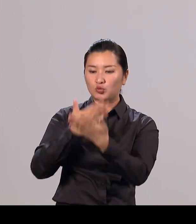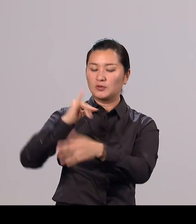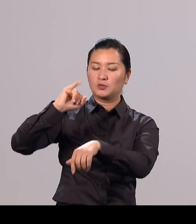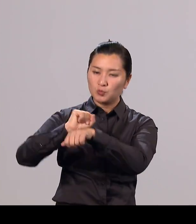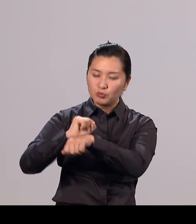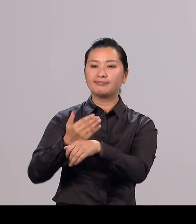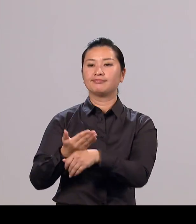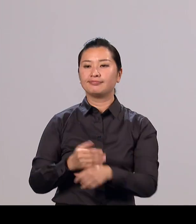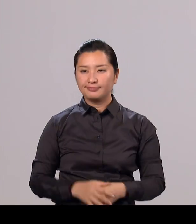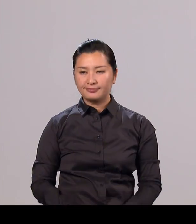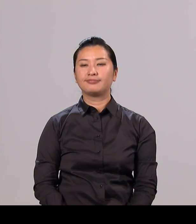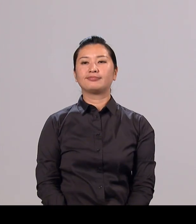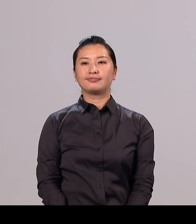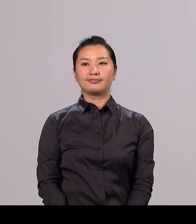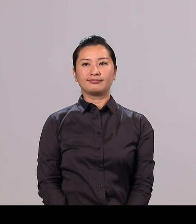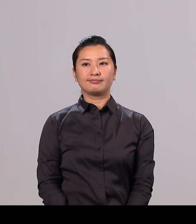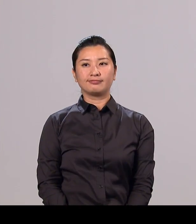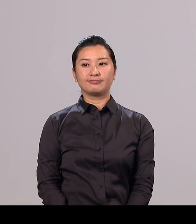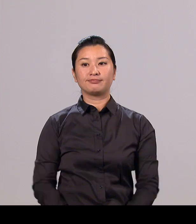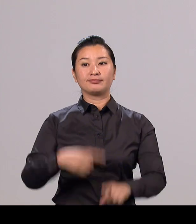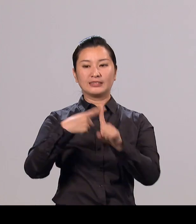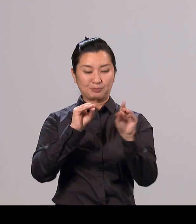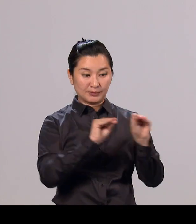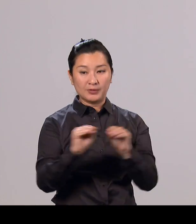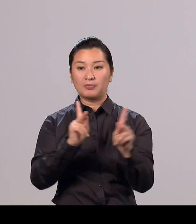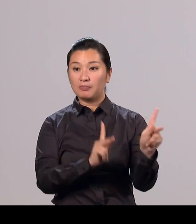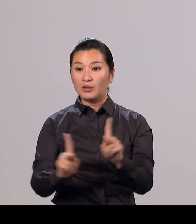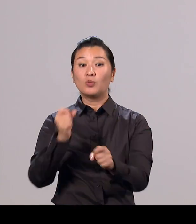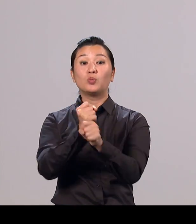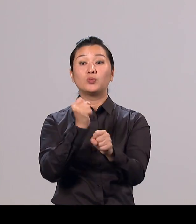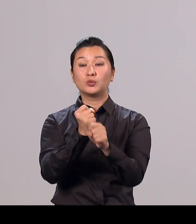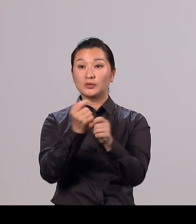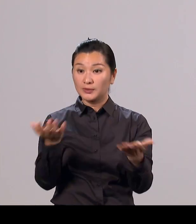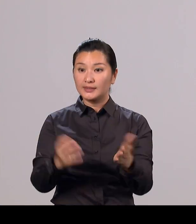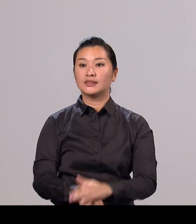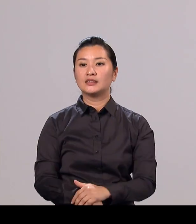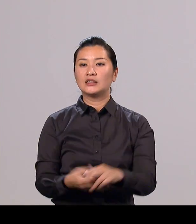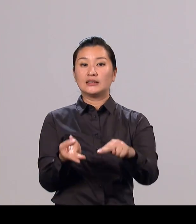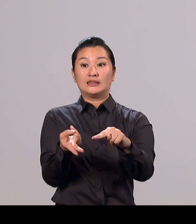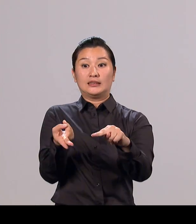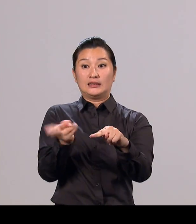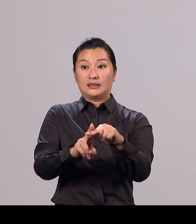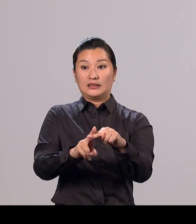And we have to prepare our workers to do good jobs, different jobs, new jobs, during their lives.